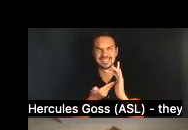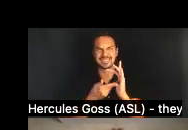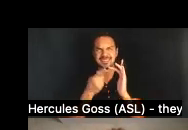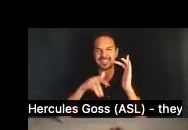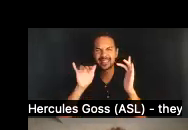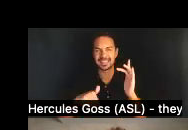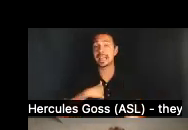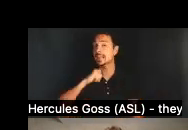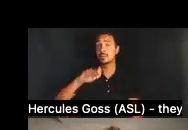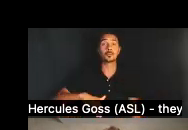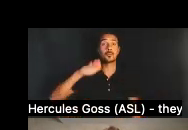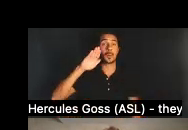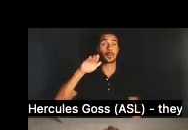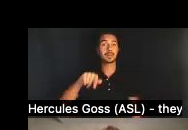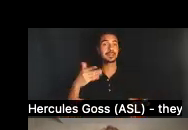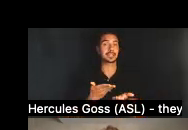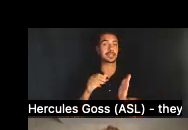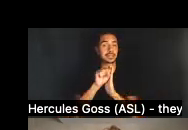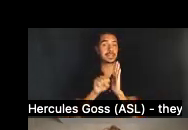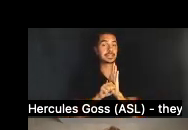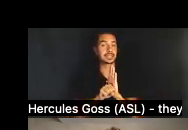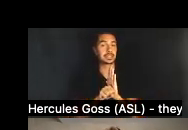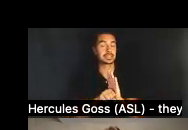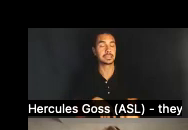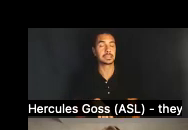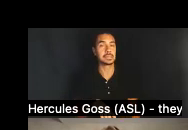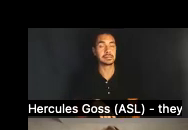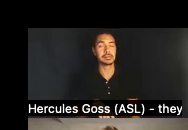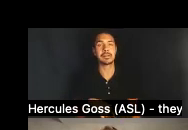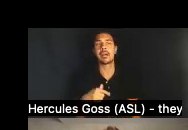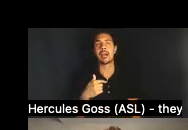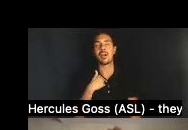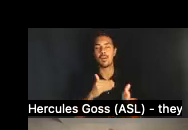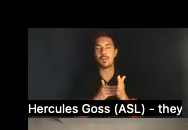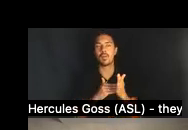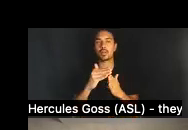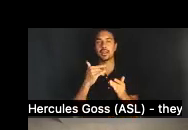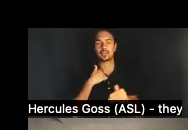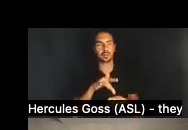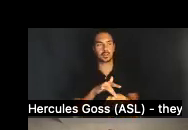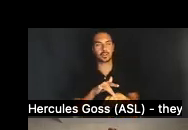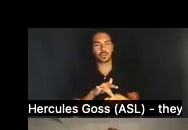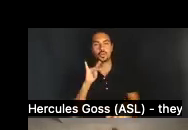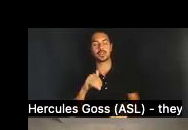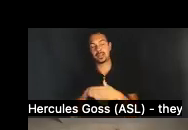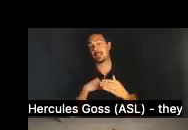who did not grow up in the states and did not grow up with the concept, I had often,